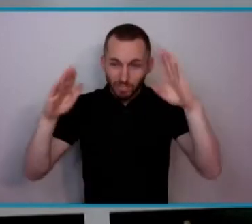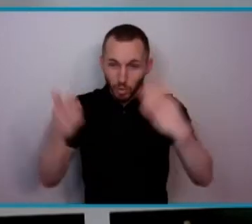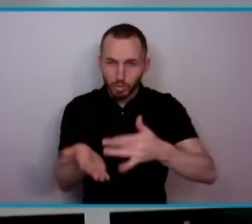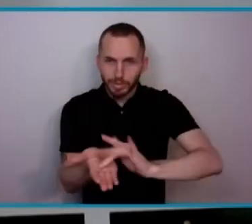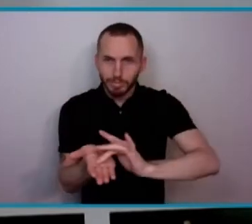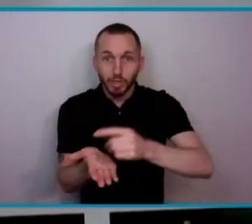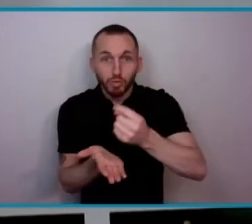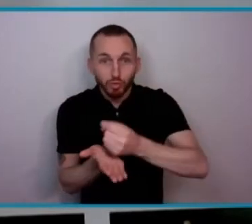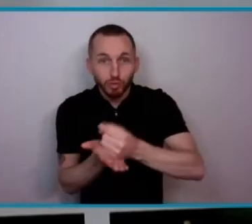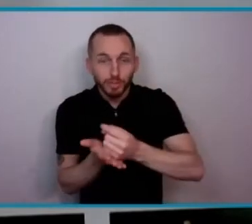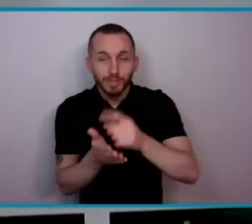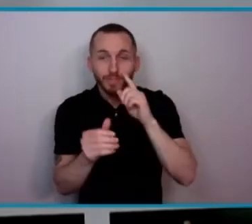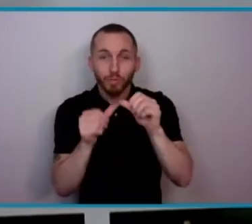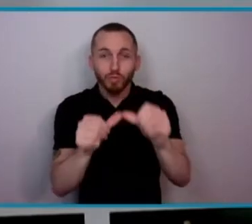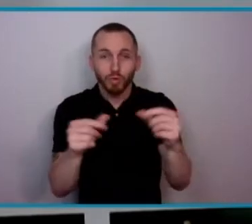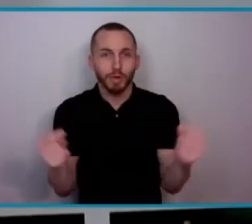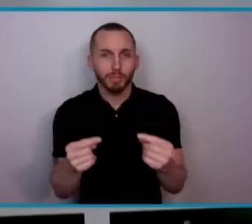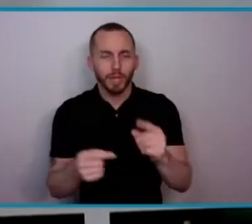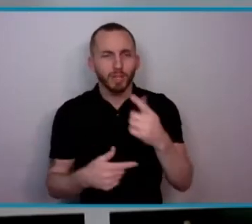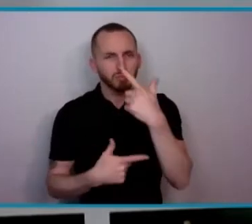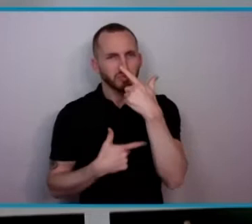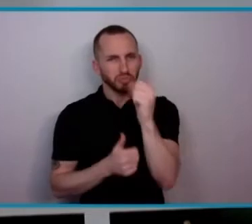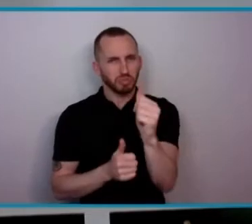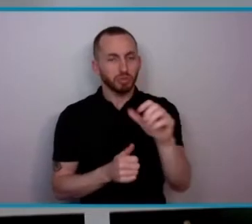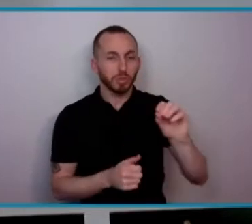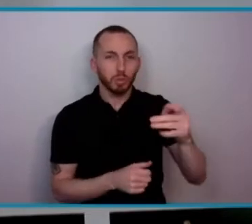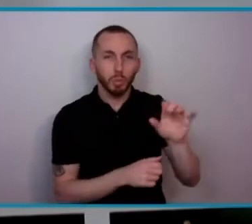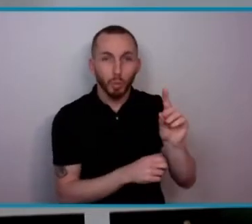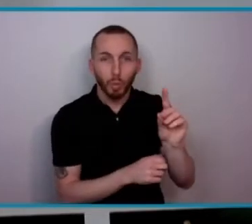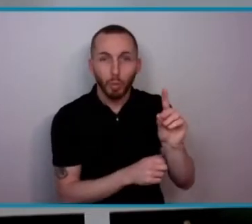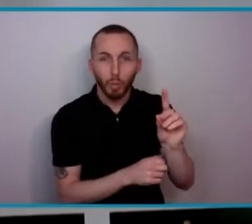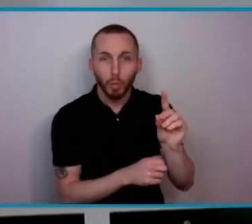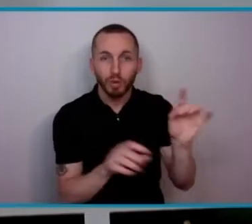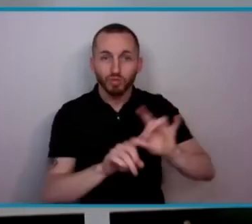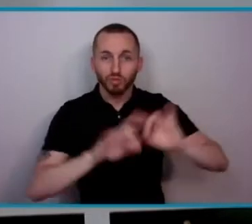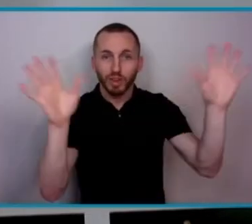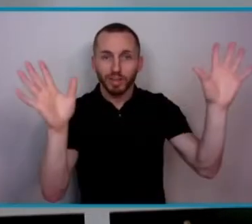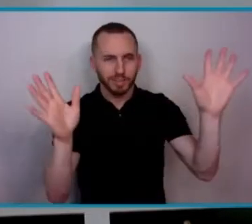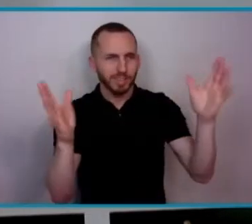It's very interesting that an opioid crisis is much less prevalent in Europe for example